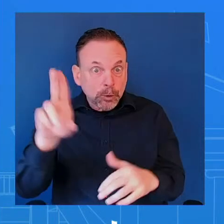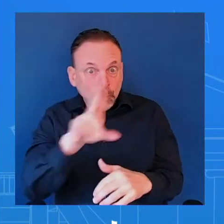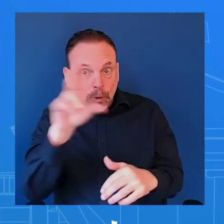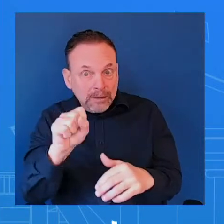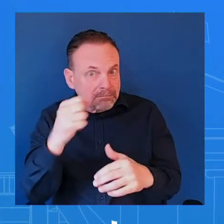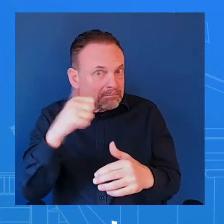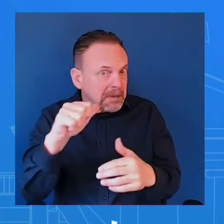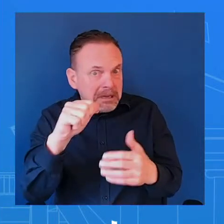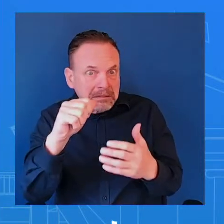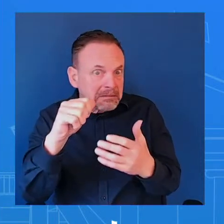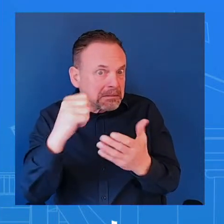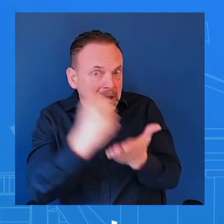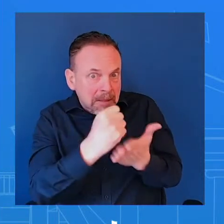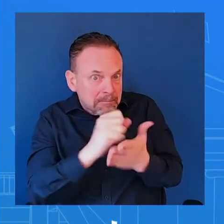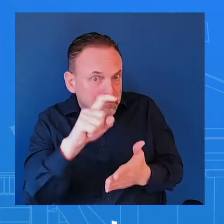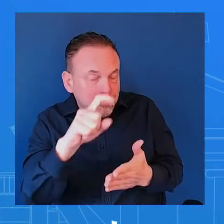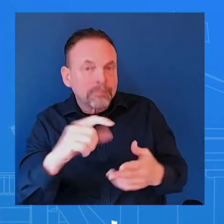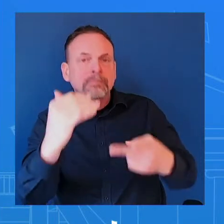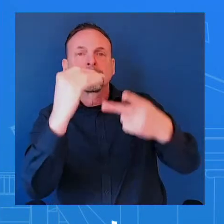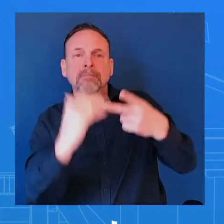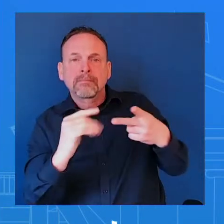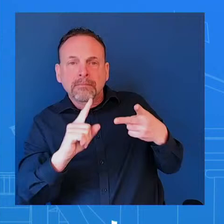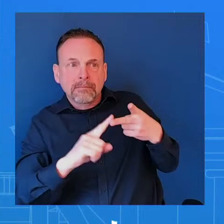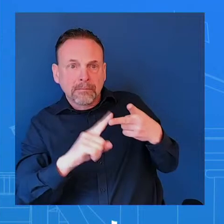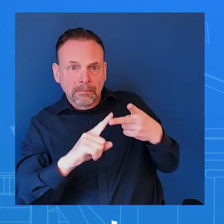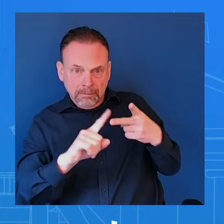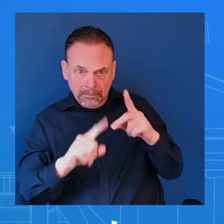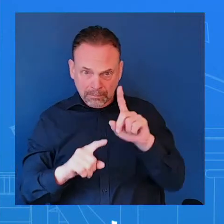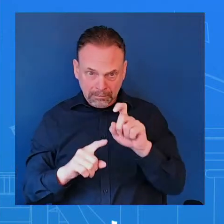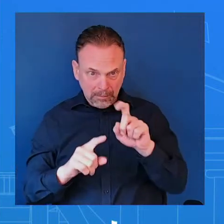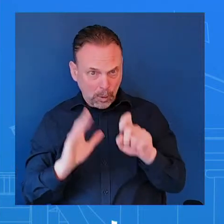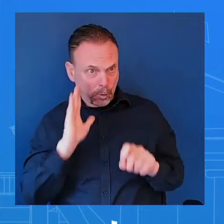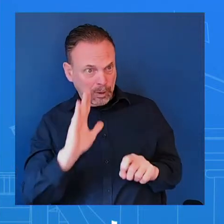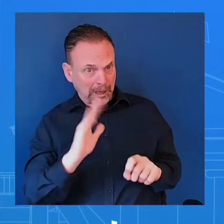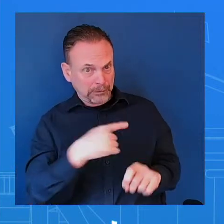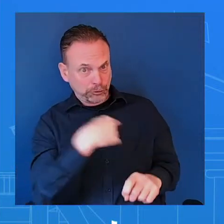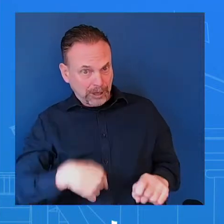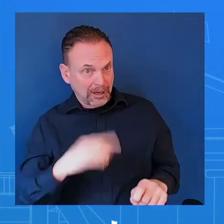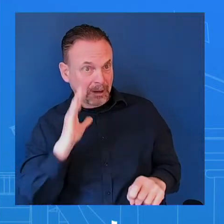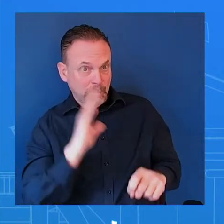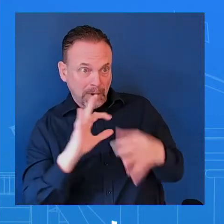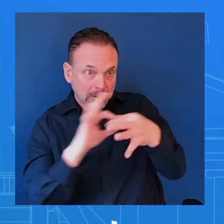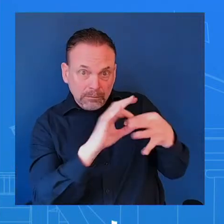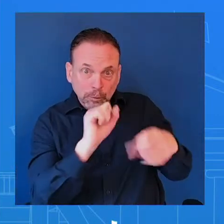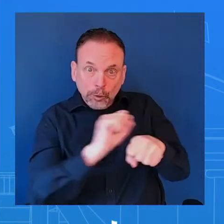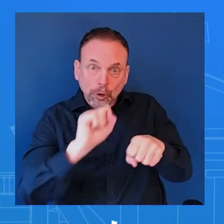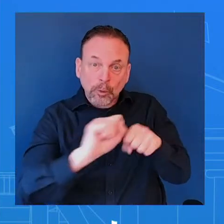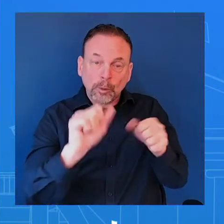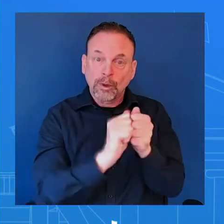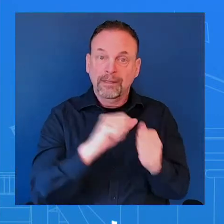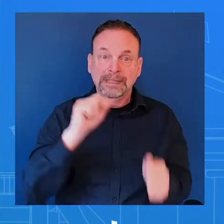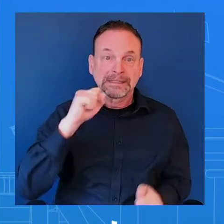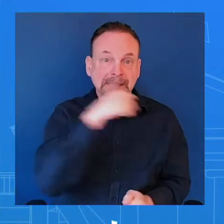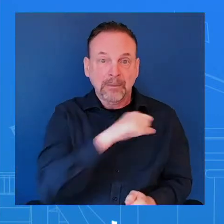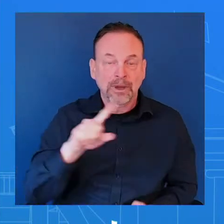we continue to closely monitor the earthquake impacting Taiwan. And we certainly pray for all those who are affected.